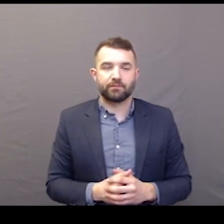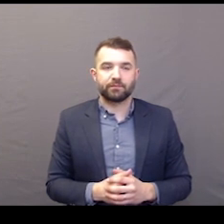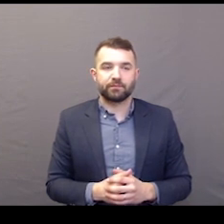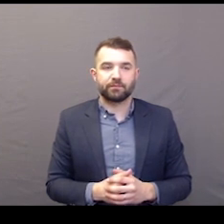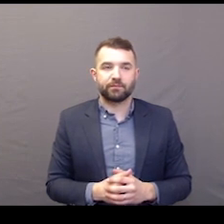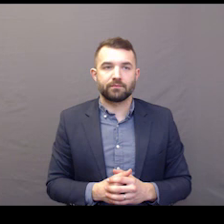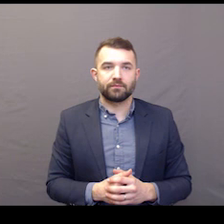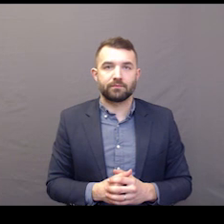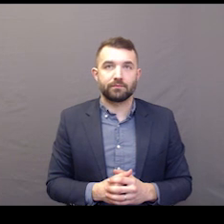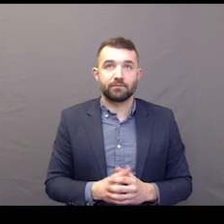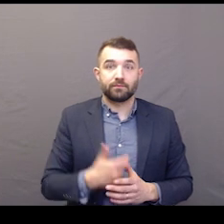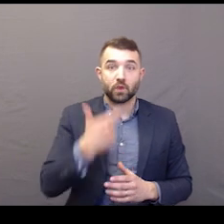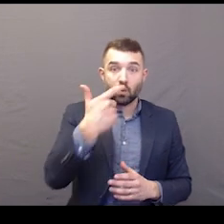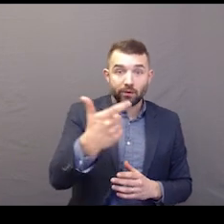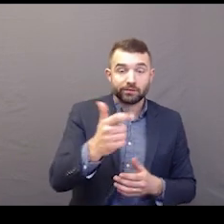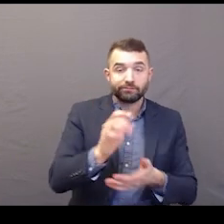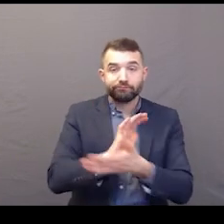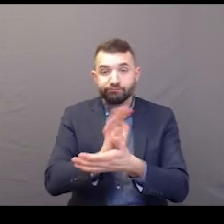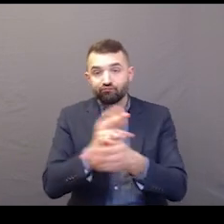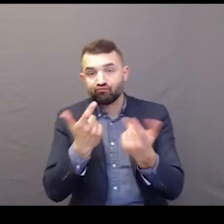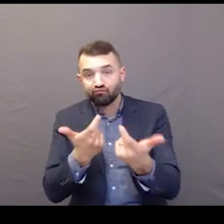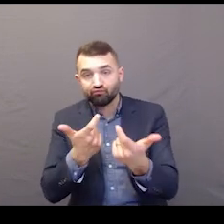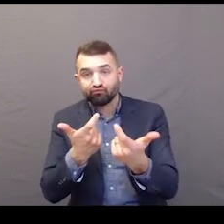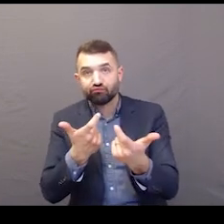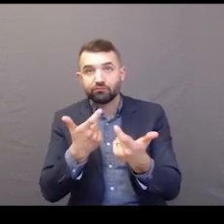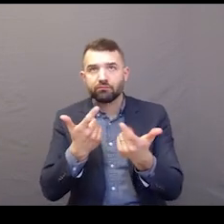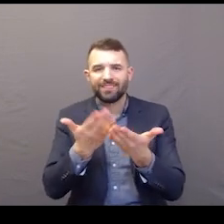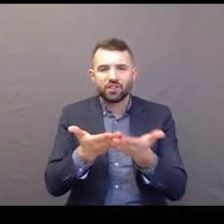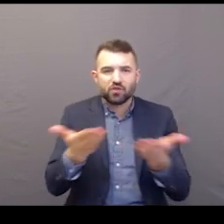There, you can watch videos and view other materials to get answers to frequently